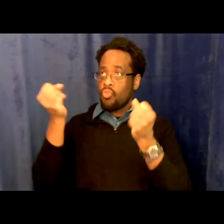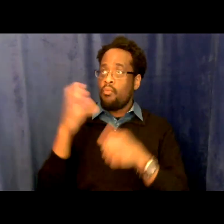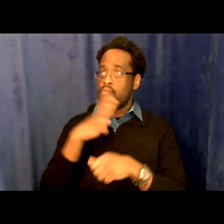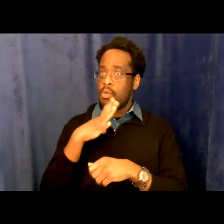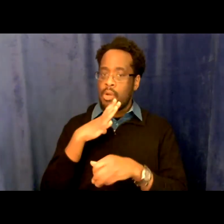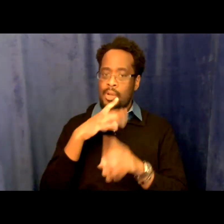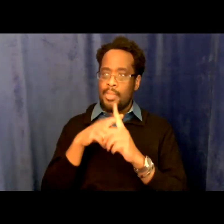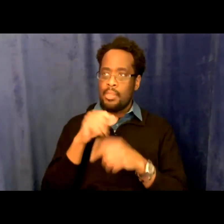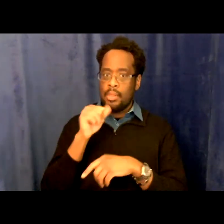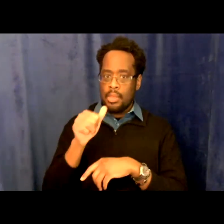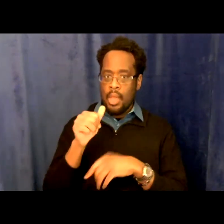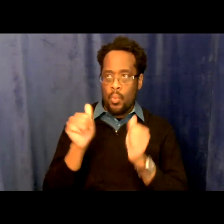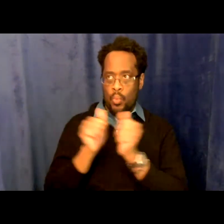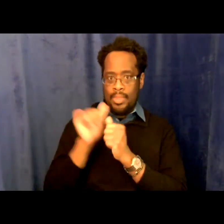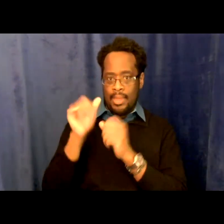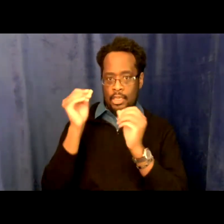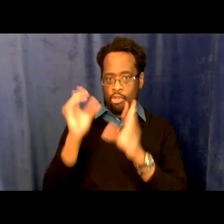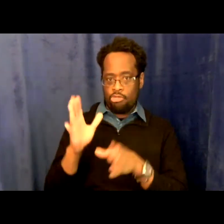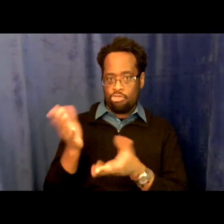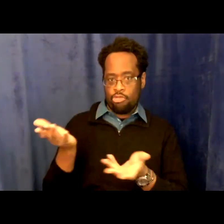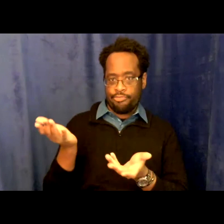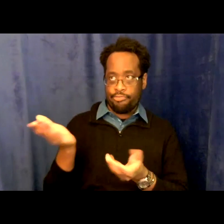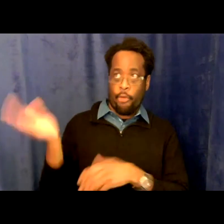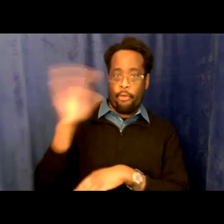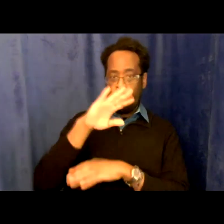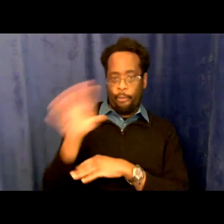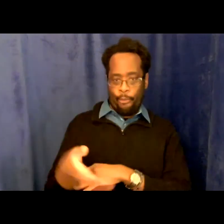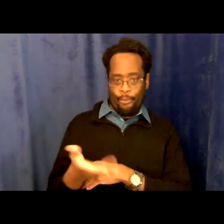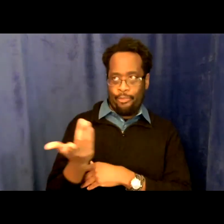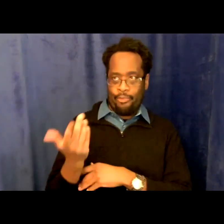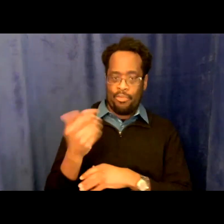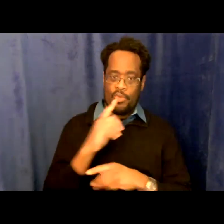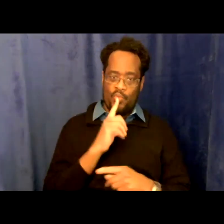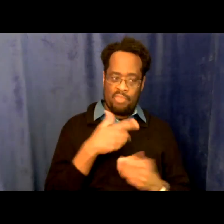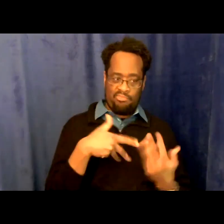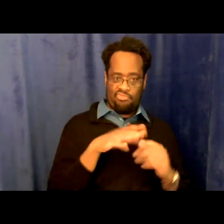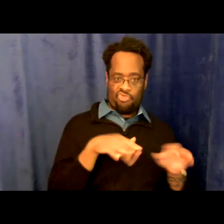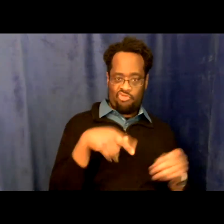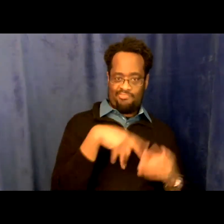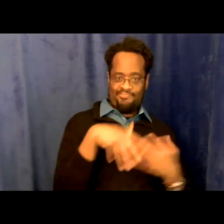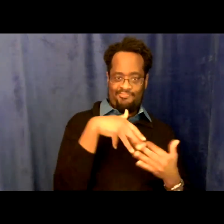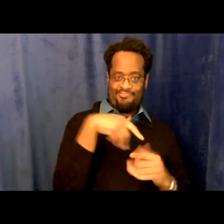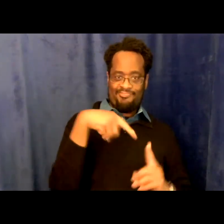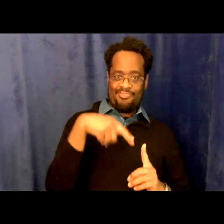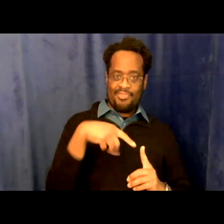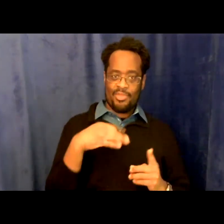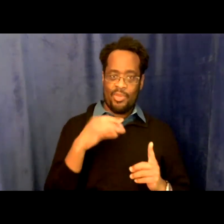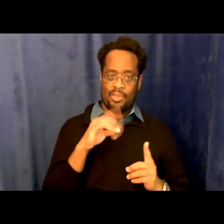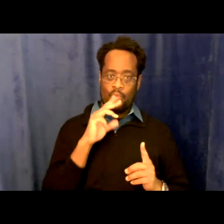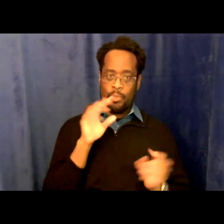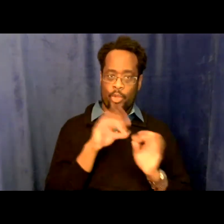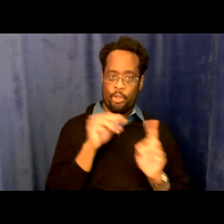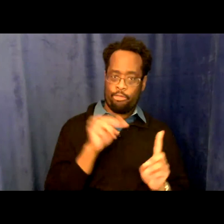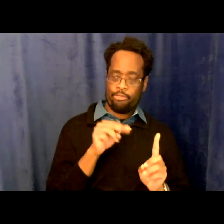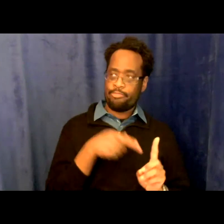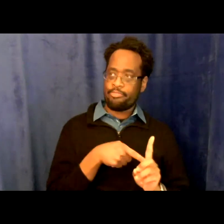similar to the deaf schools of our heyday they may see that teacher shortly in class but the true